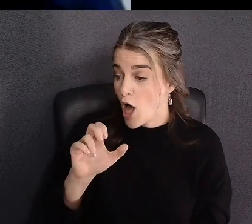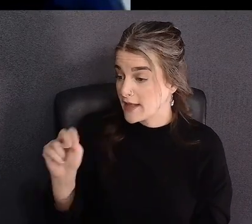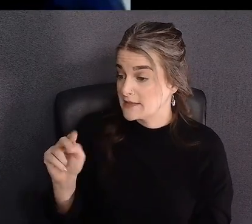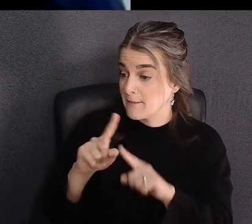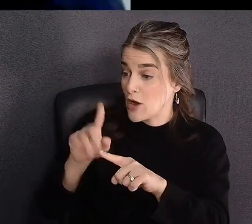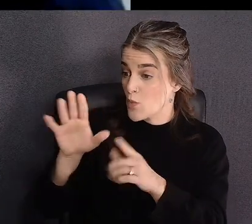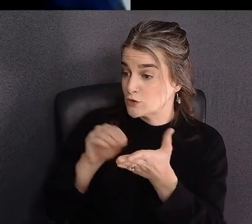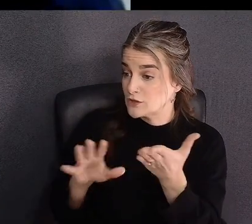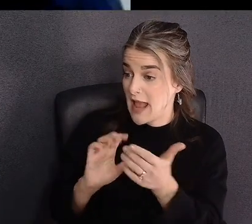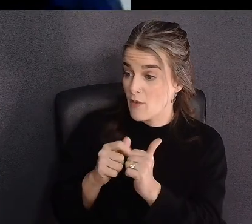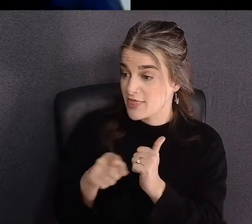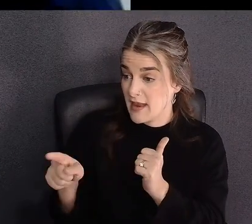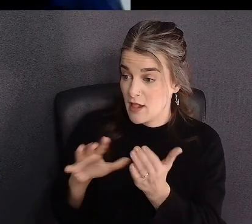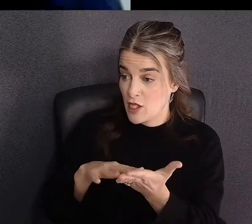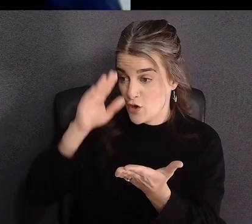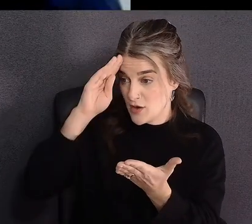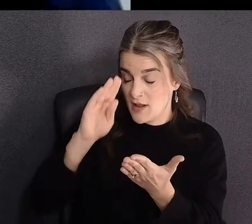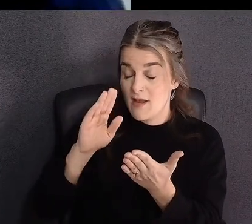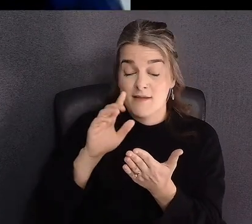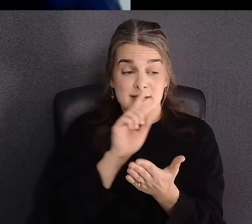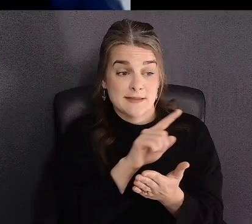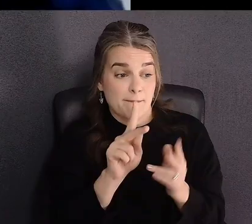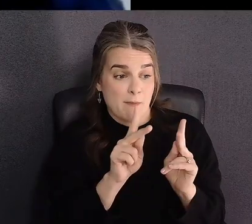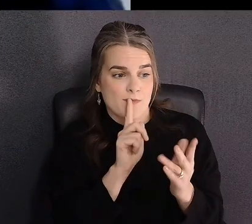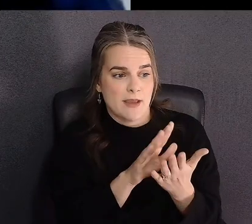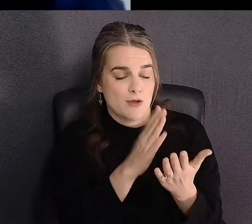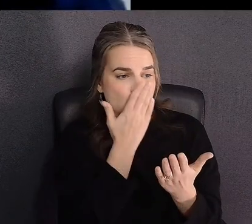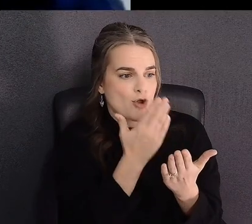how they learn, some people are very abstract and they can do well with abstract.